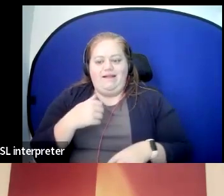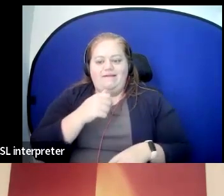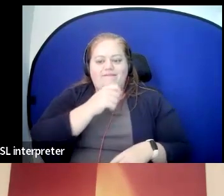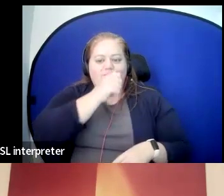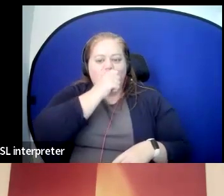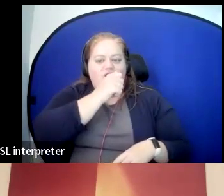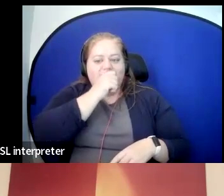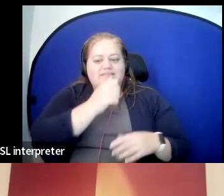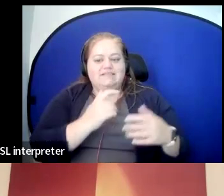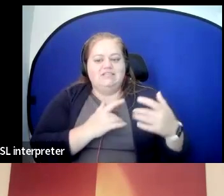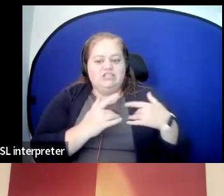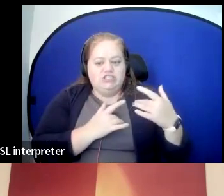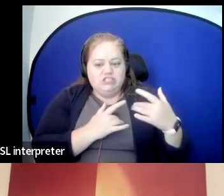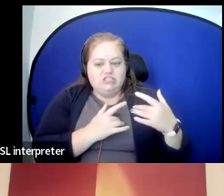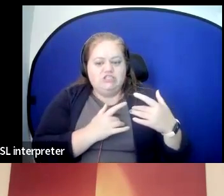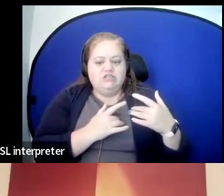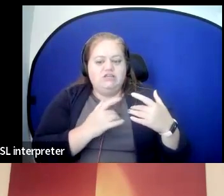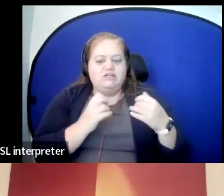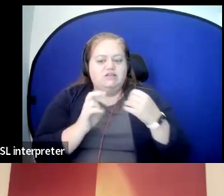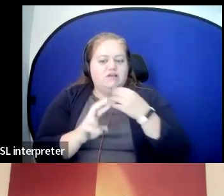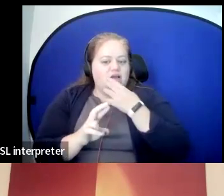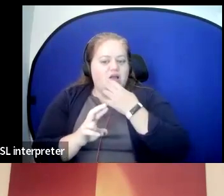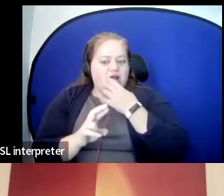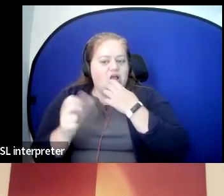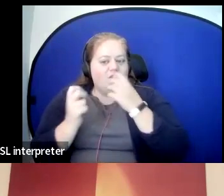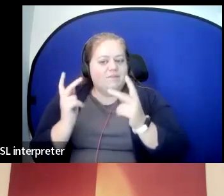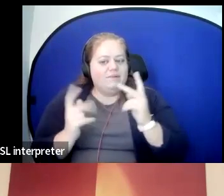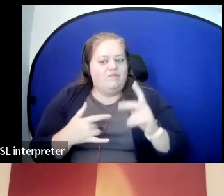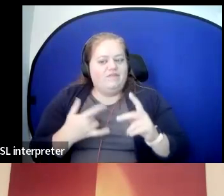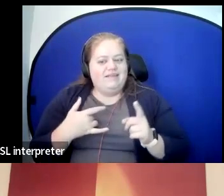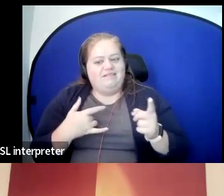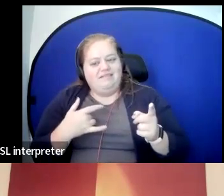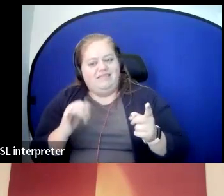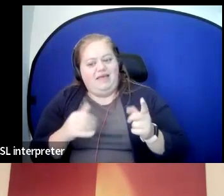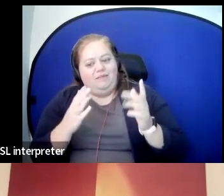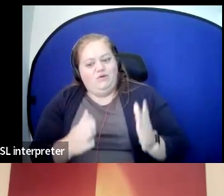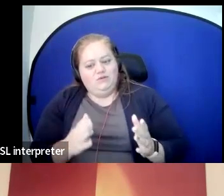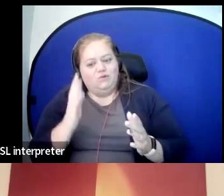Or maybe people are like, oh, this person is going to sue us,